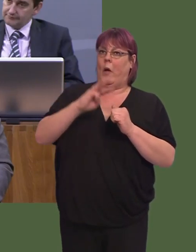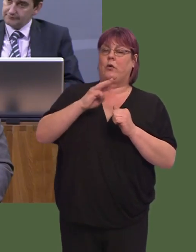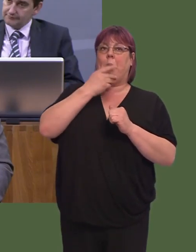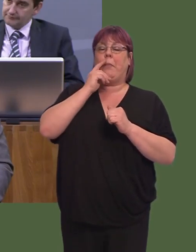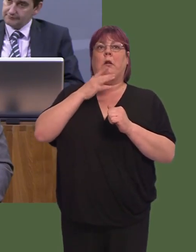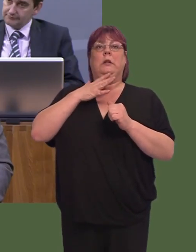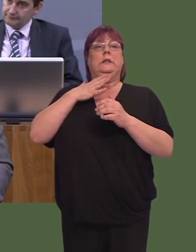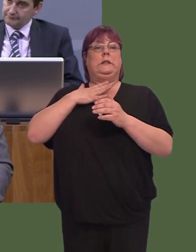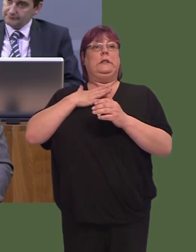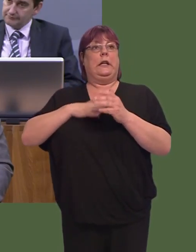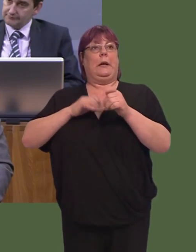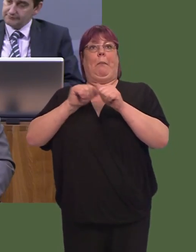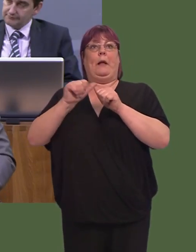Vikki Howells AM: 3.